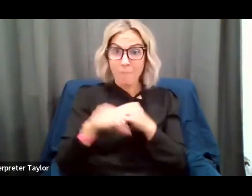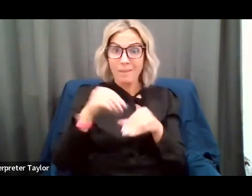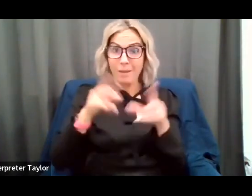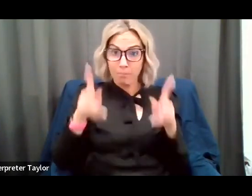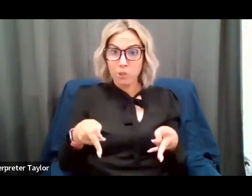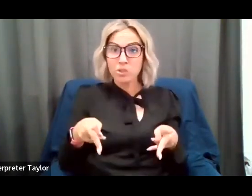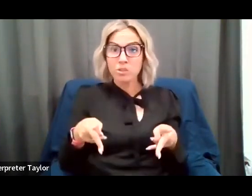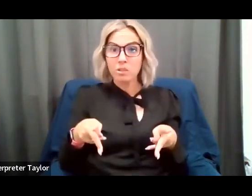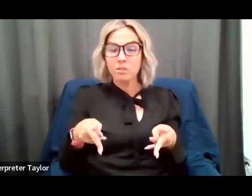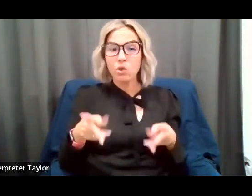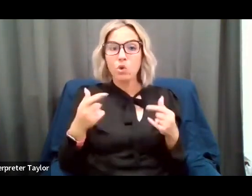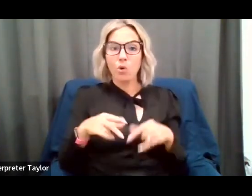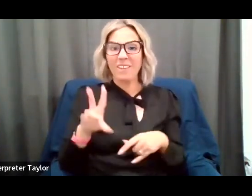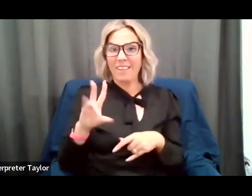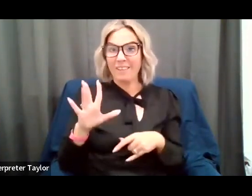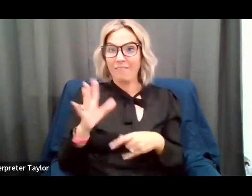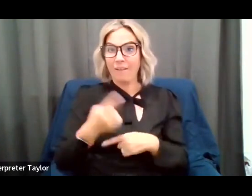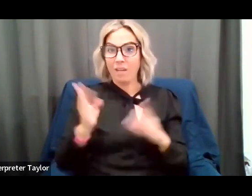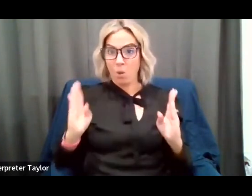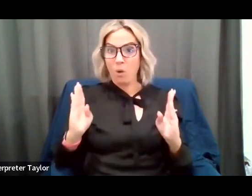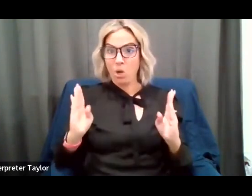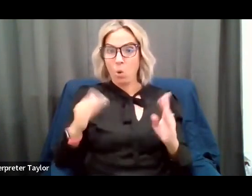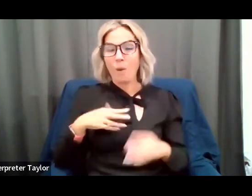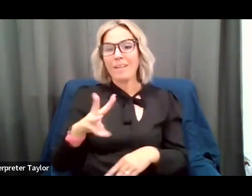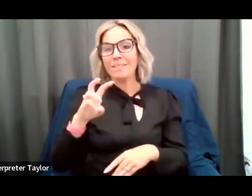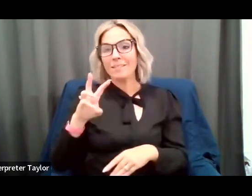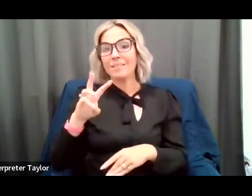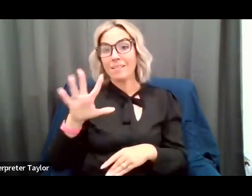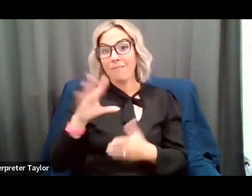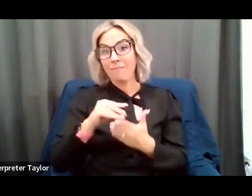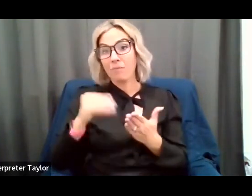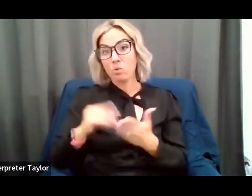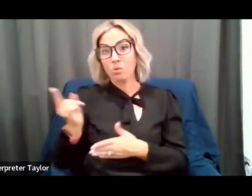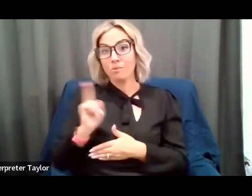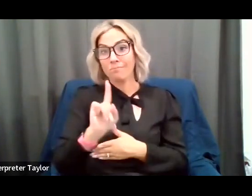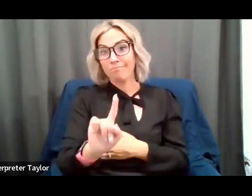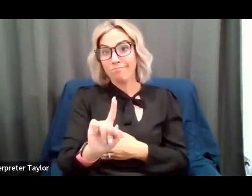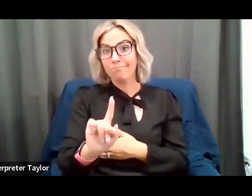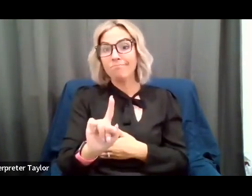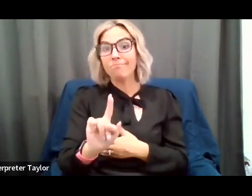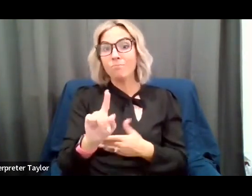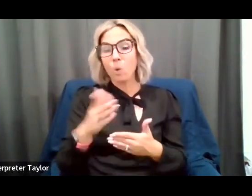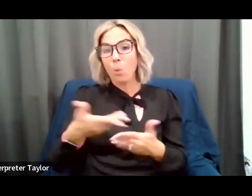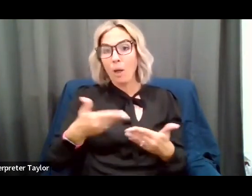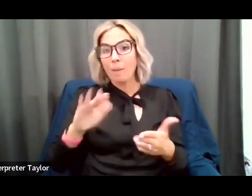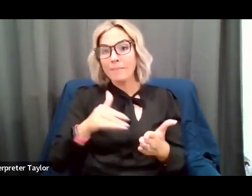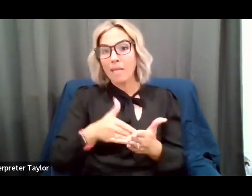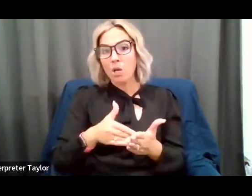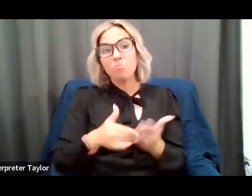during that 75 day window, we had 665 students who came in. The majority of them wanted